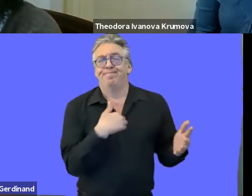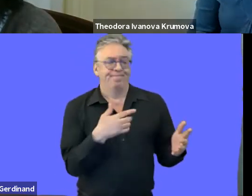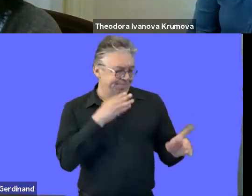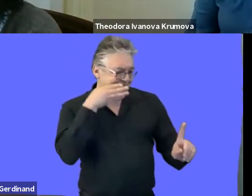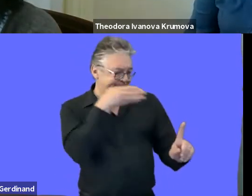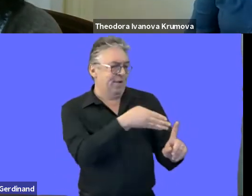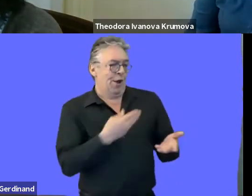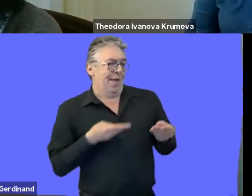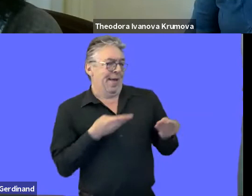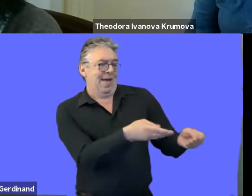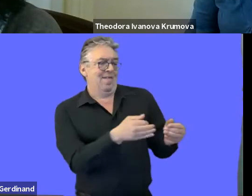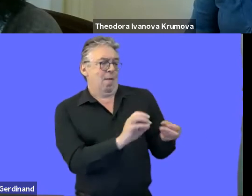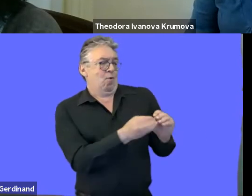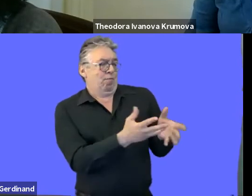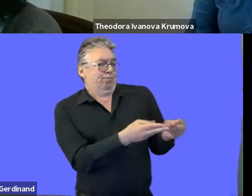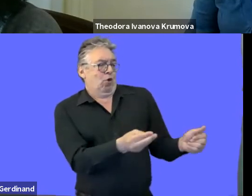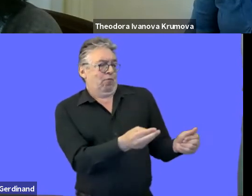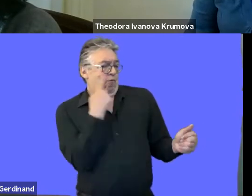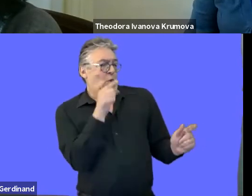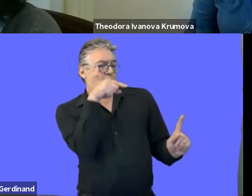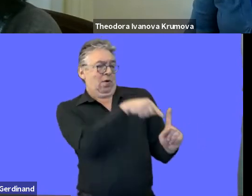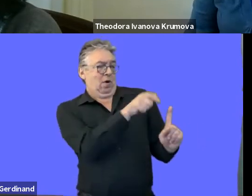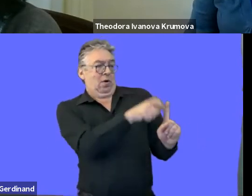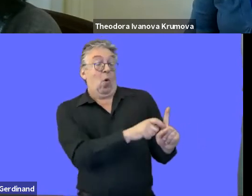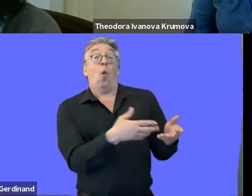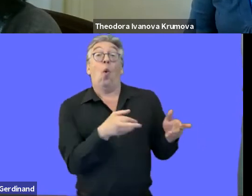Now I will talk about something that I believe is important